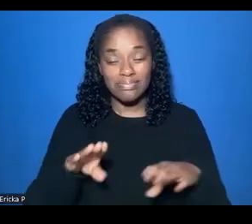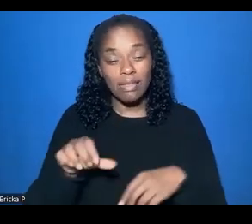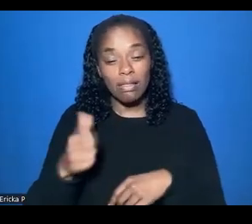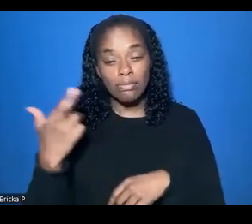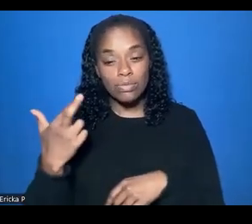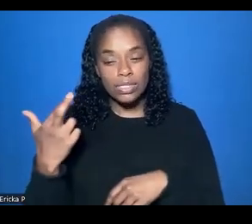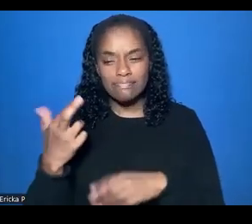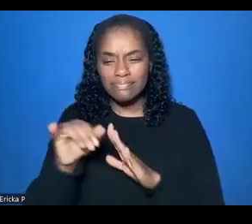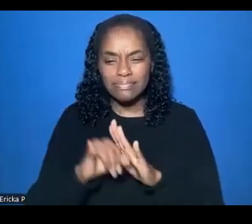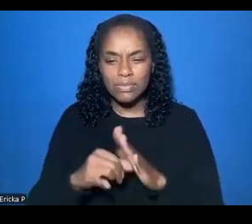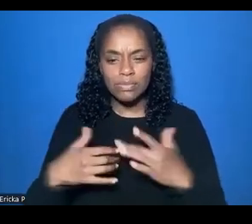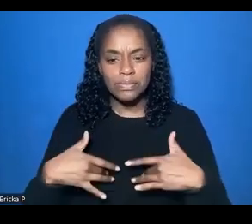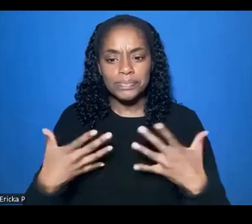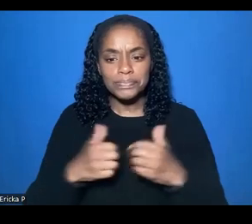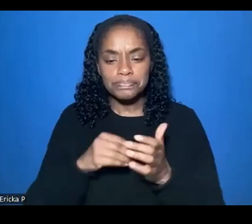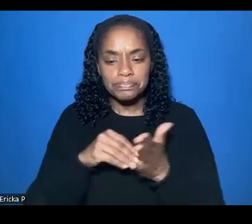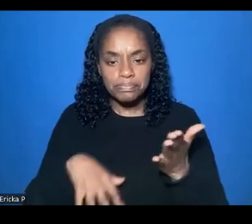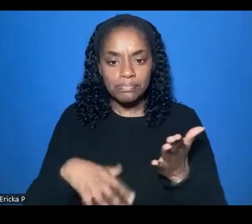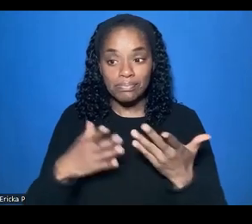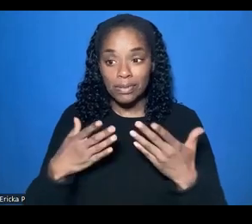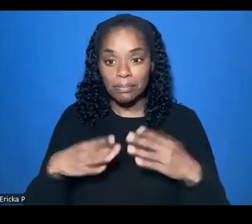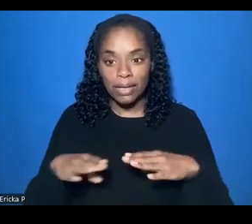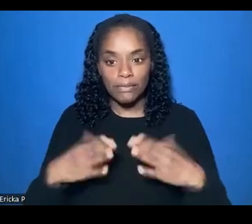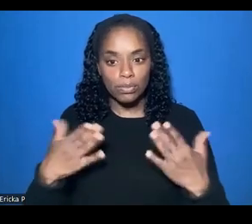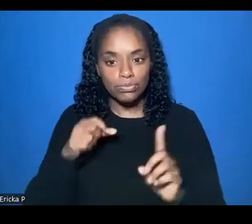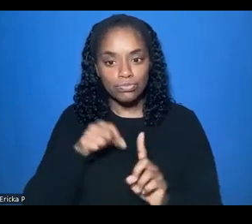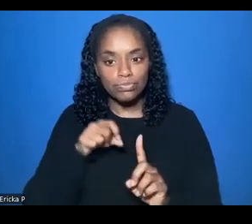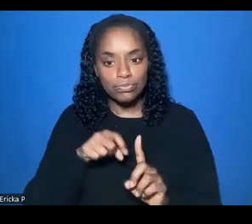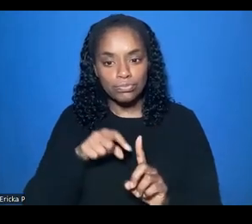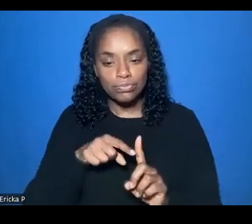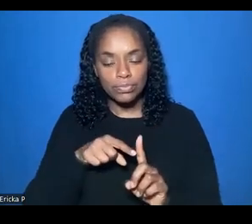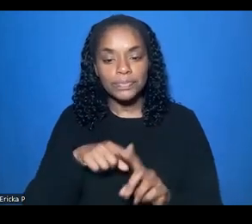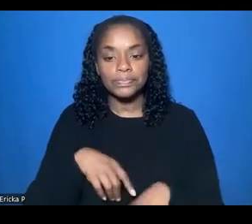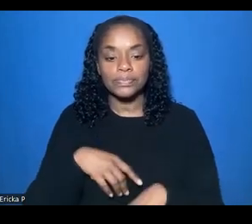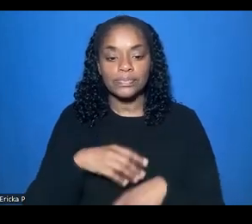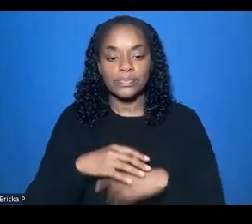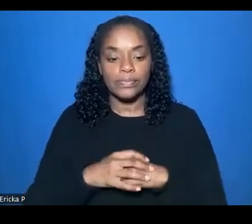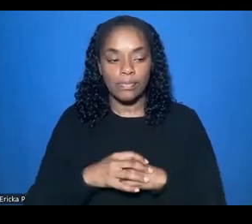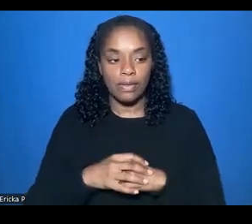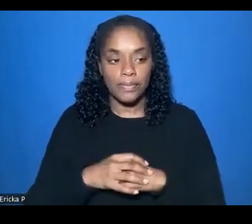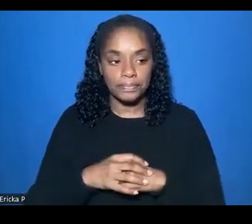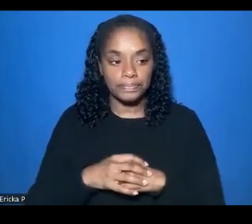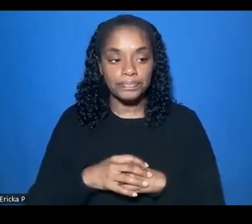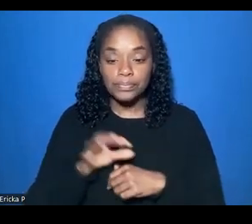with the student, what is triggering the behaviors. So they look at, they basically observe the student.